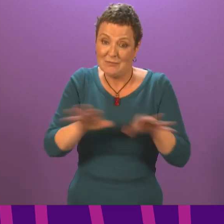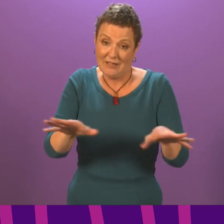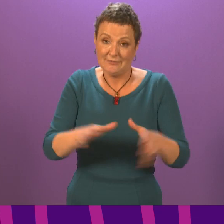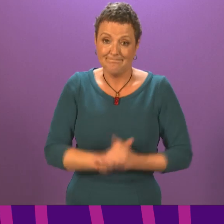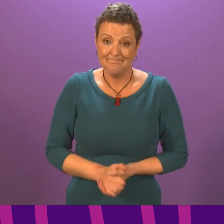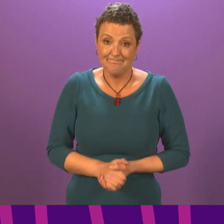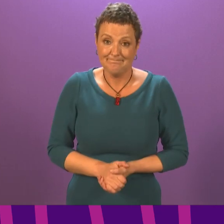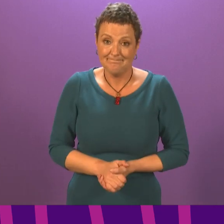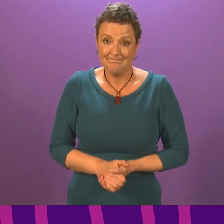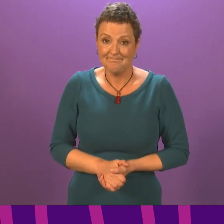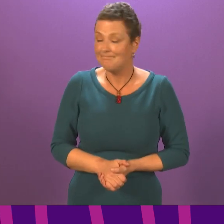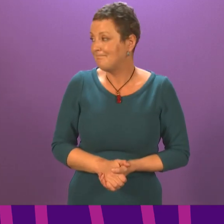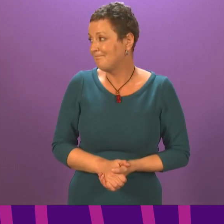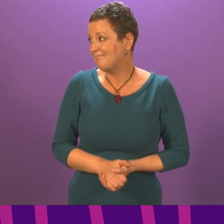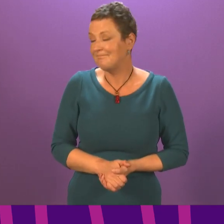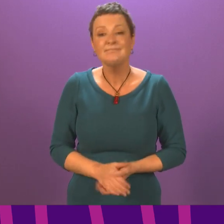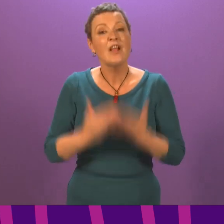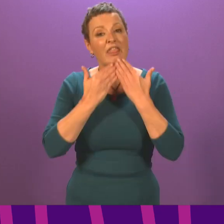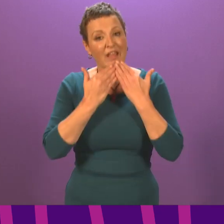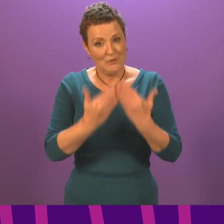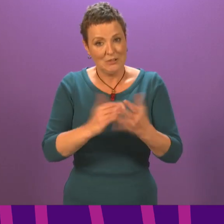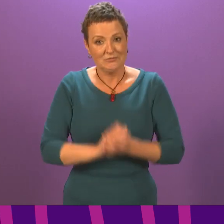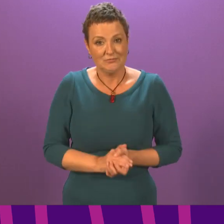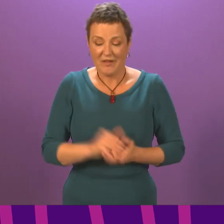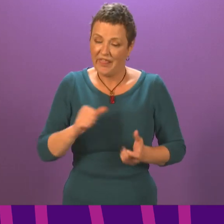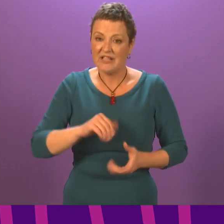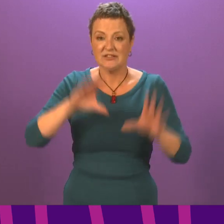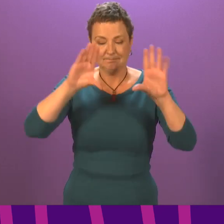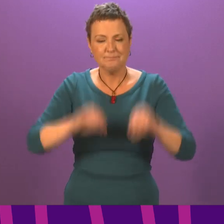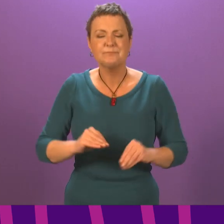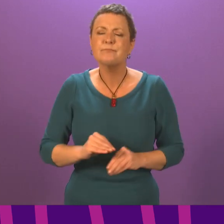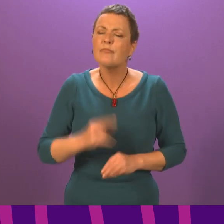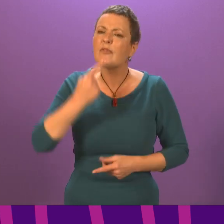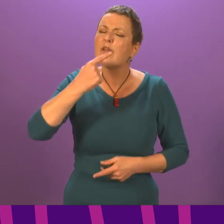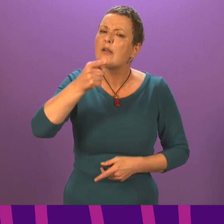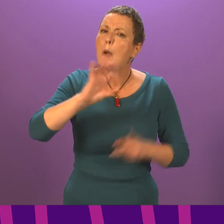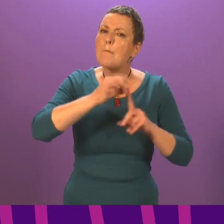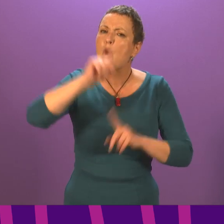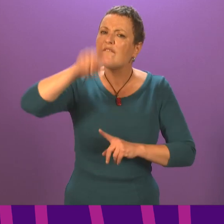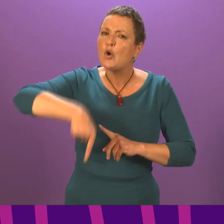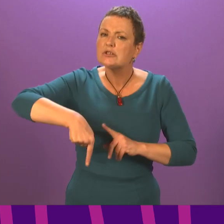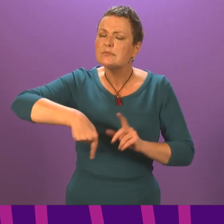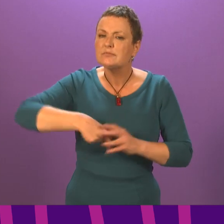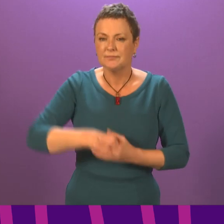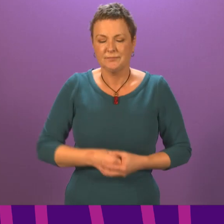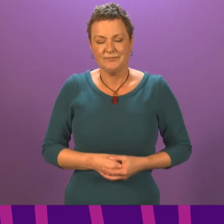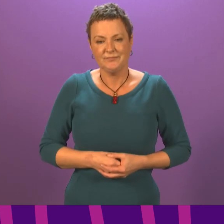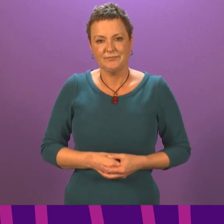The Presiding Officer: I am afraid that we have to call a halt to questions. Liam McArthur (Orkney Islands) (LD): On a point of order, Presiding Officer. Last